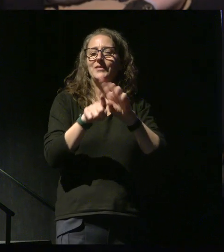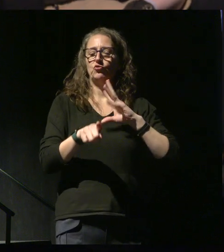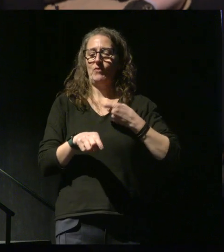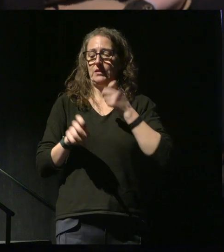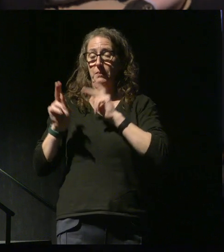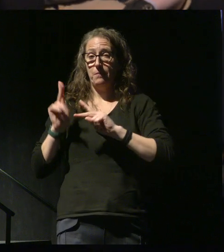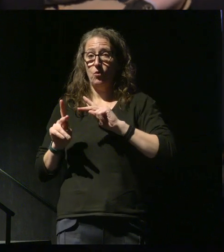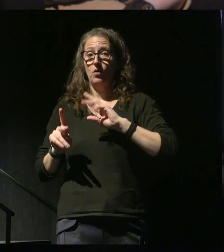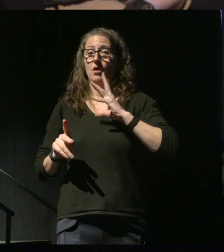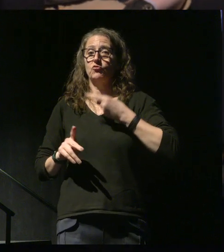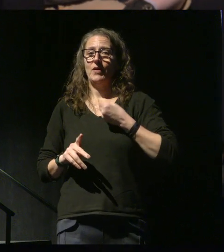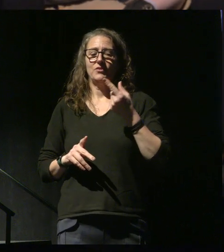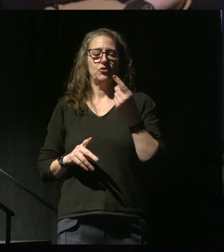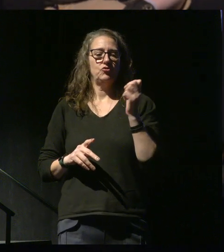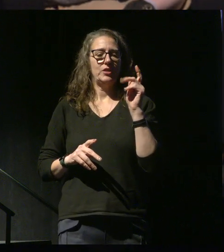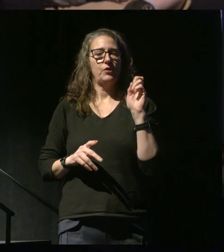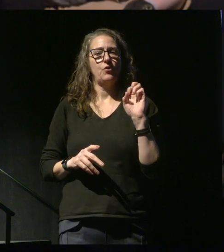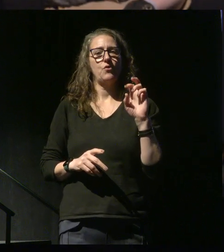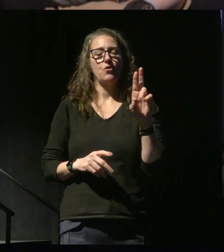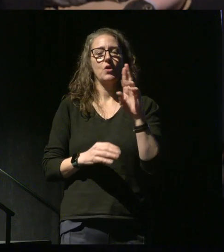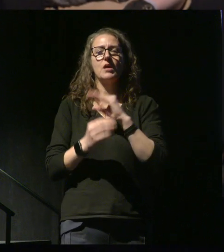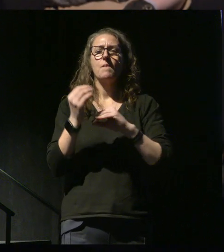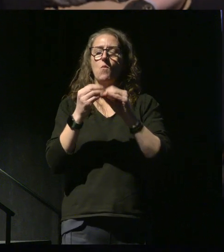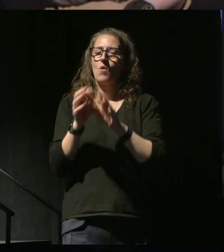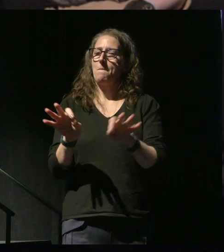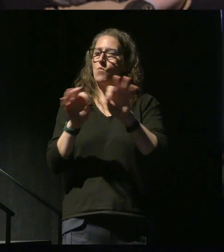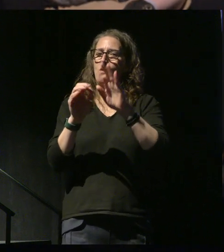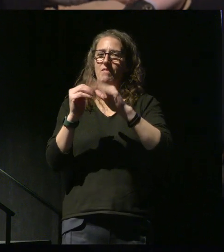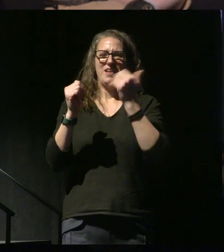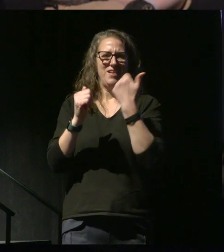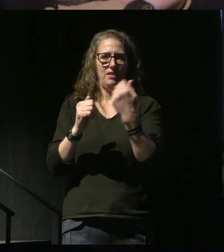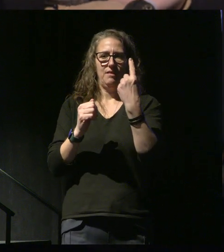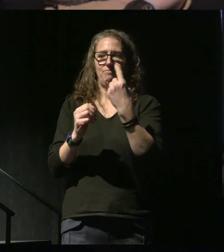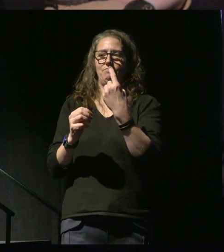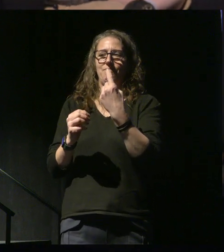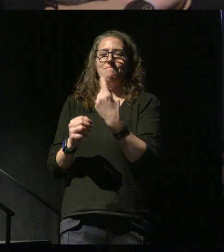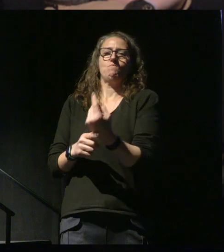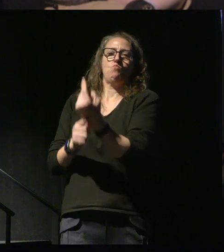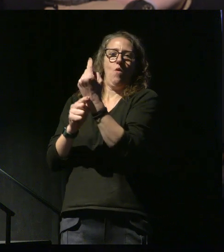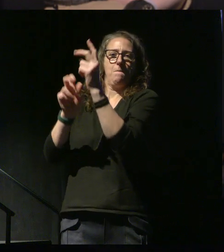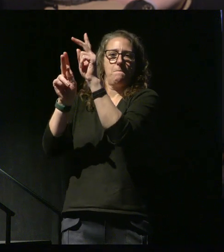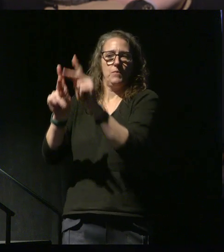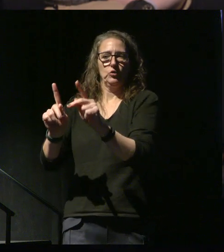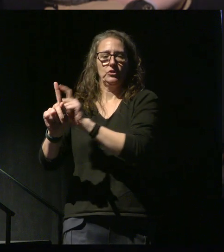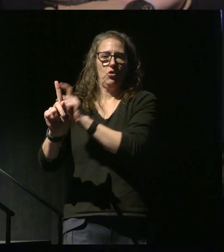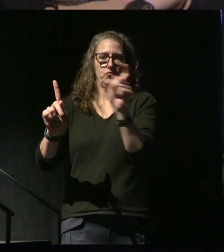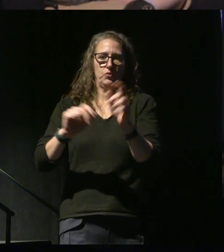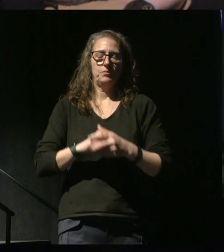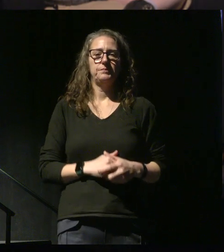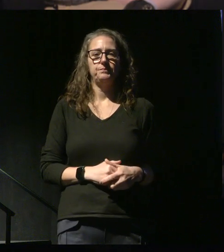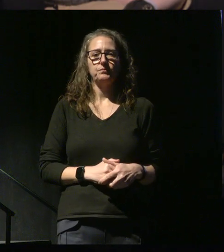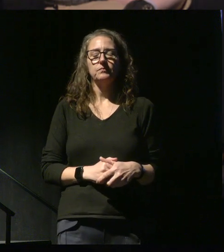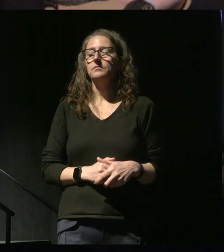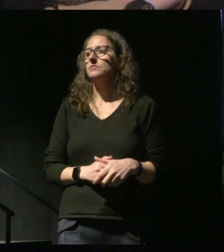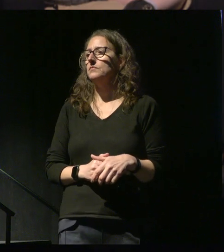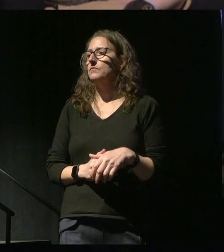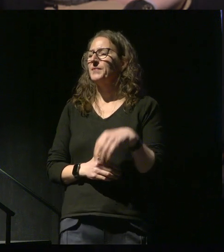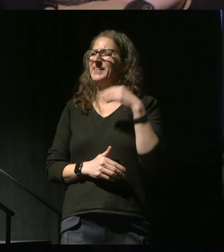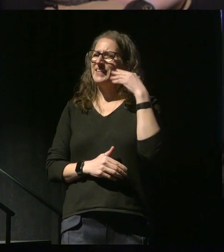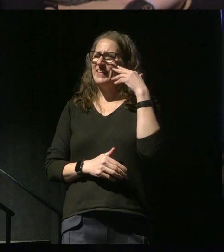is infinitely more important than any individual contribution. - Mm-mm. It's funny because one of my questions for both